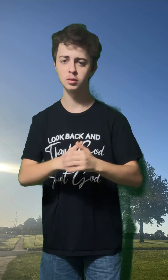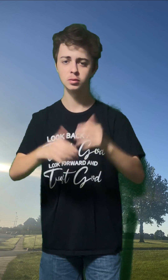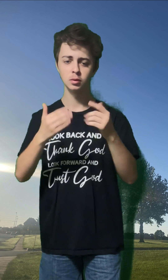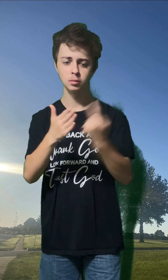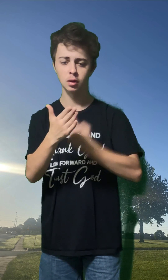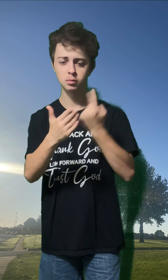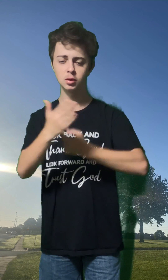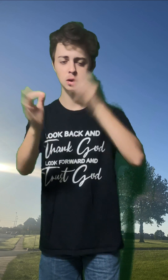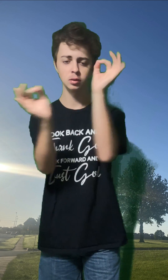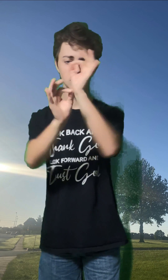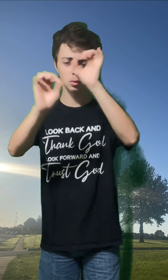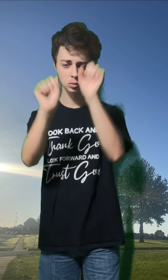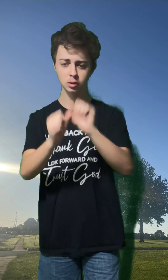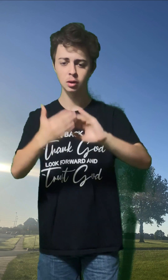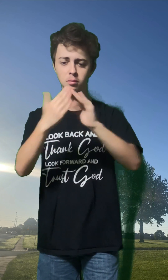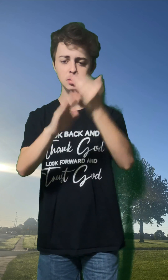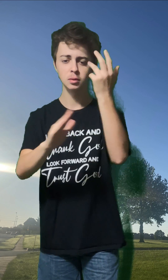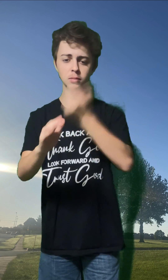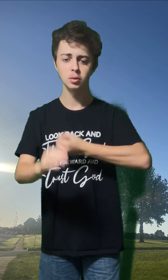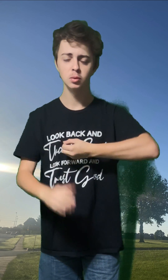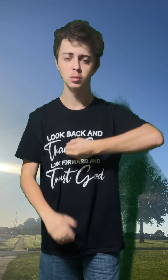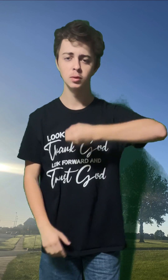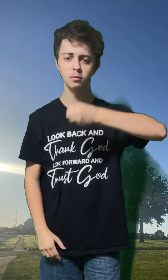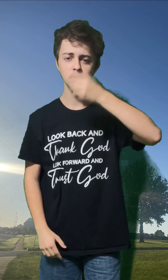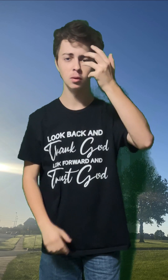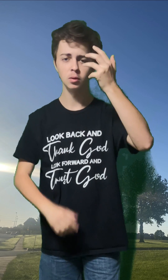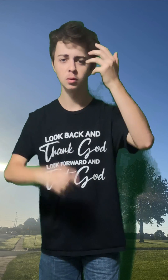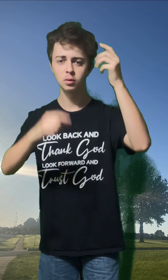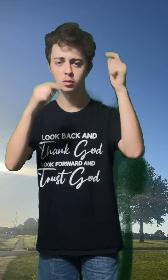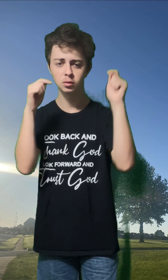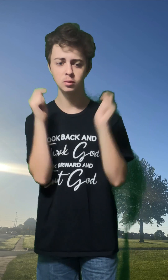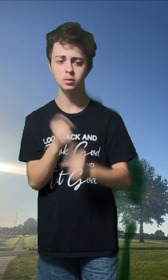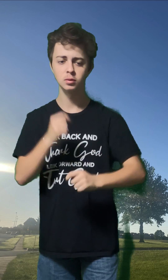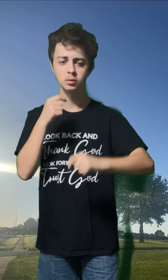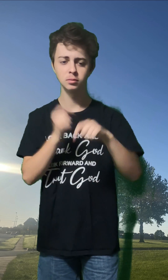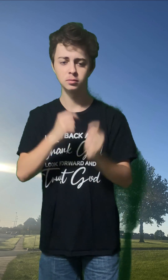But sometimes unknowns can be beautiful